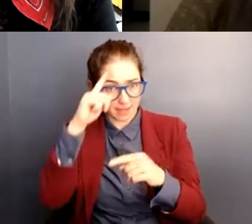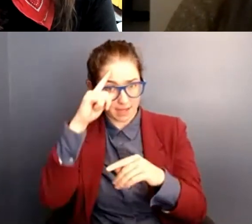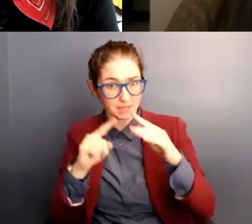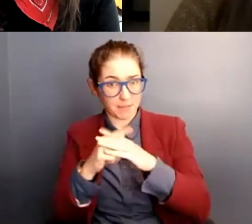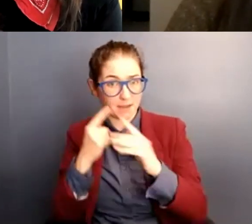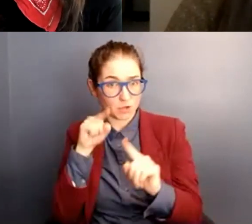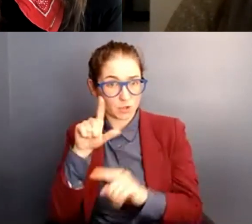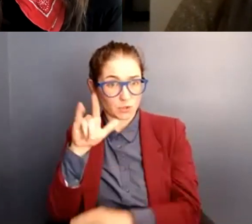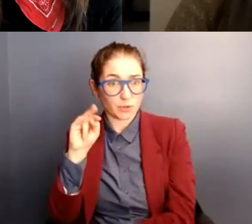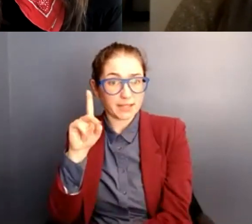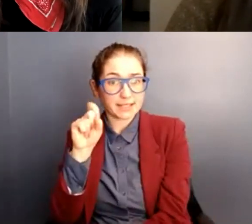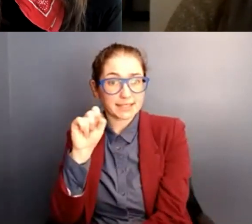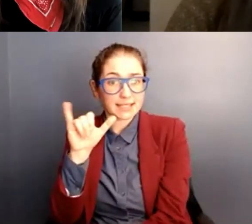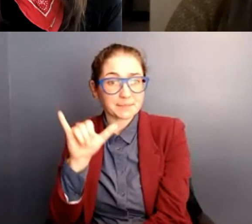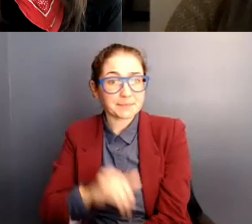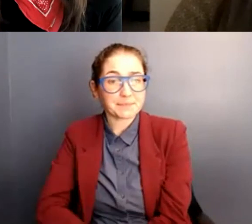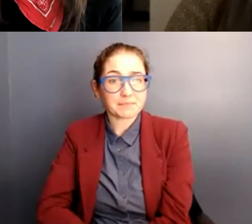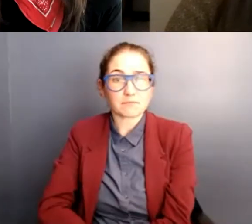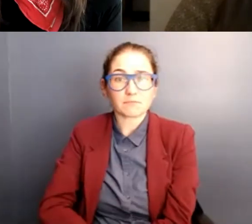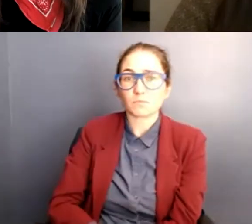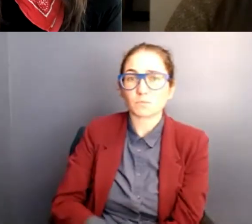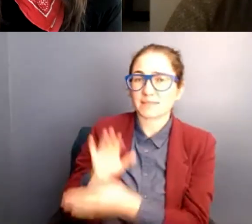Video-based platforms, you mean like